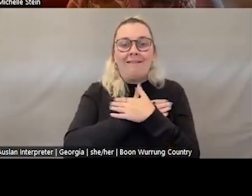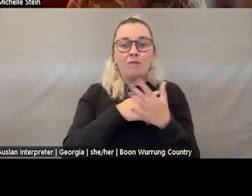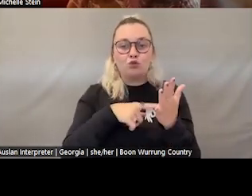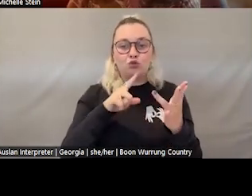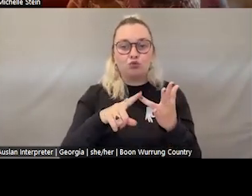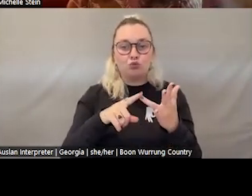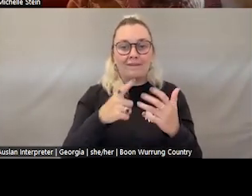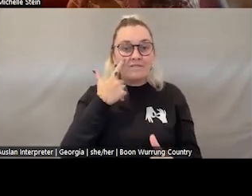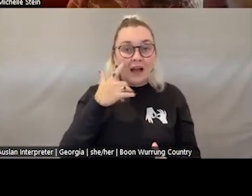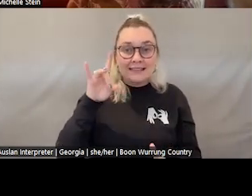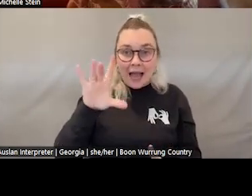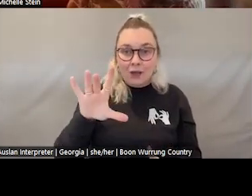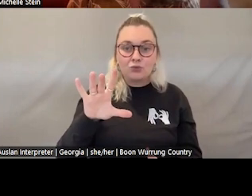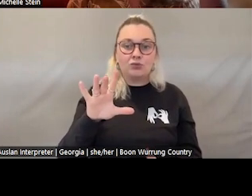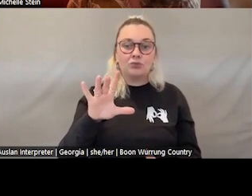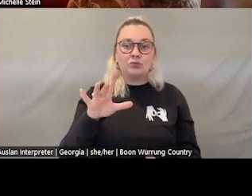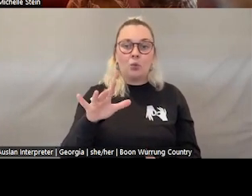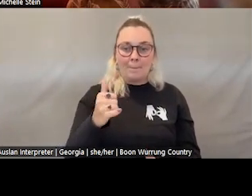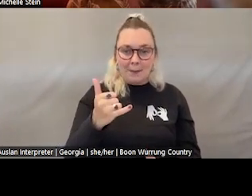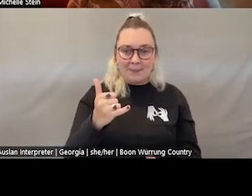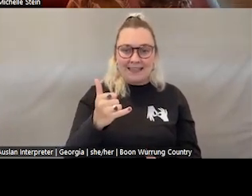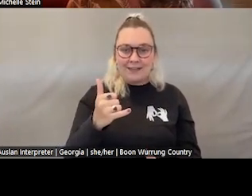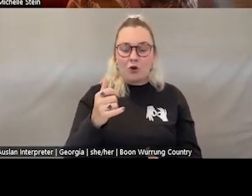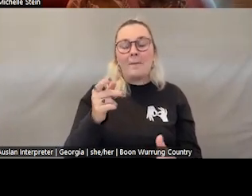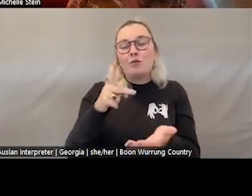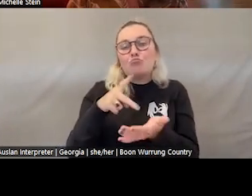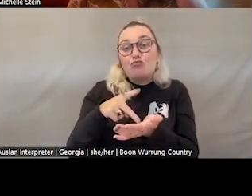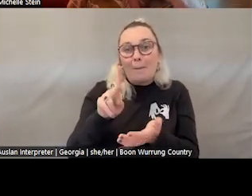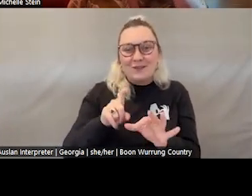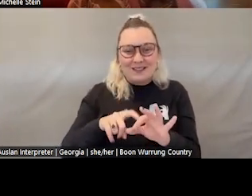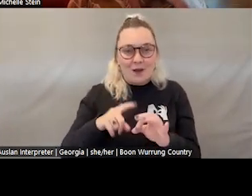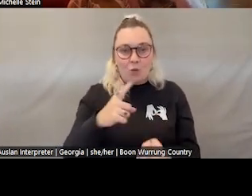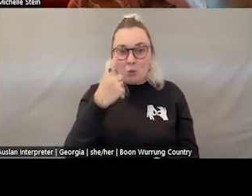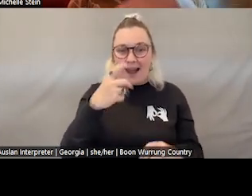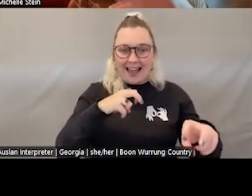find out, maybe it will prompt the question, what is what action you can take away from